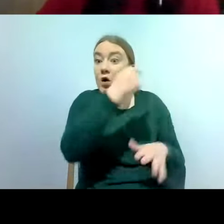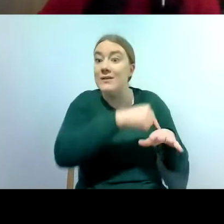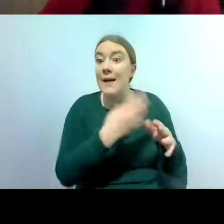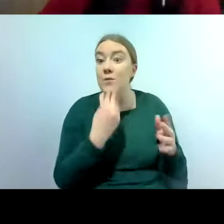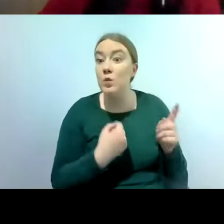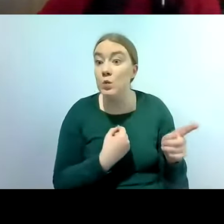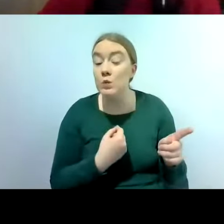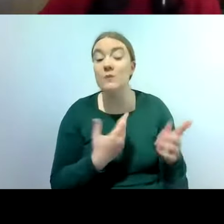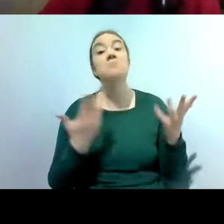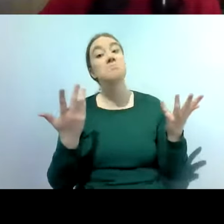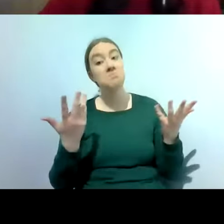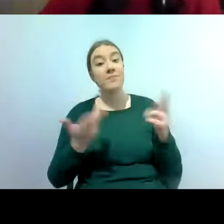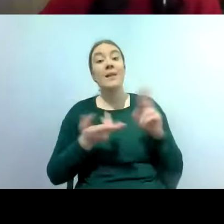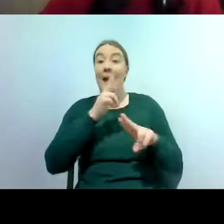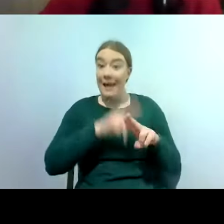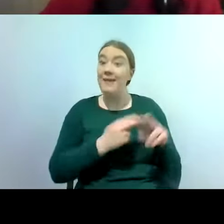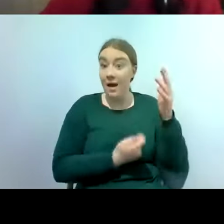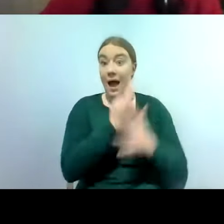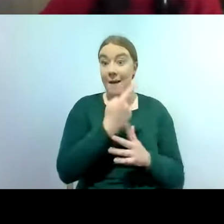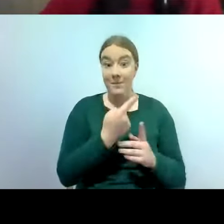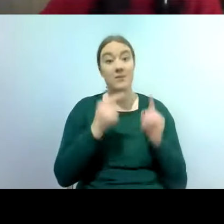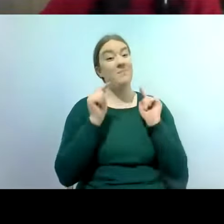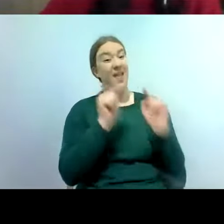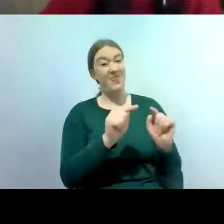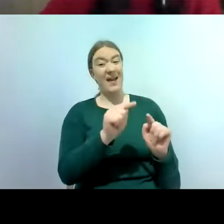and if they have this is the kind of thing we would see